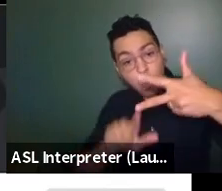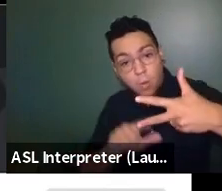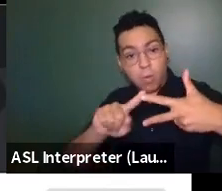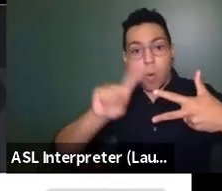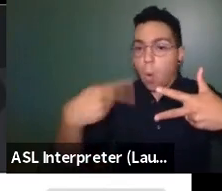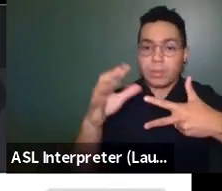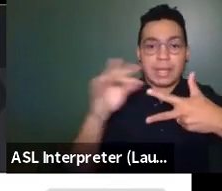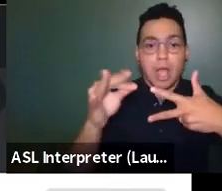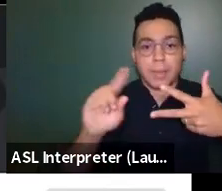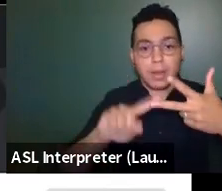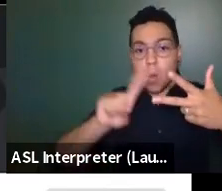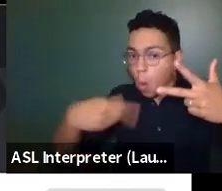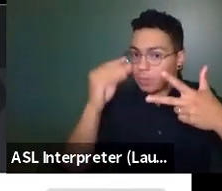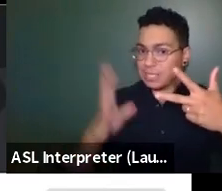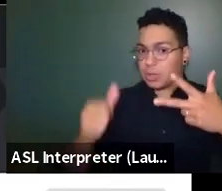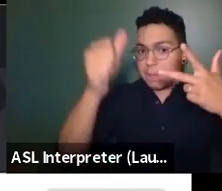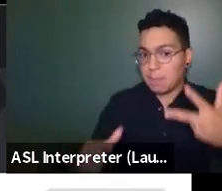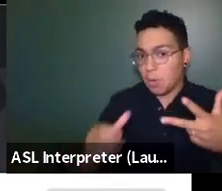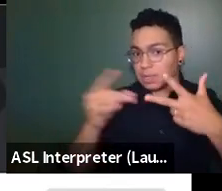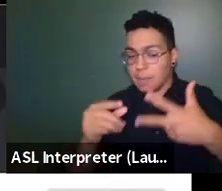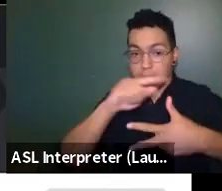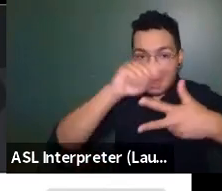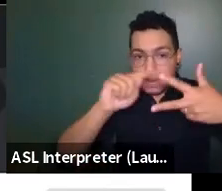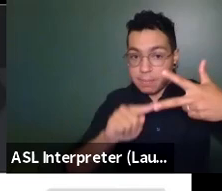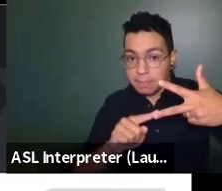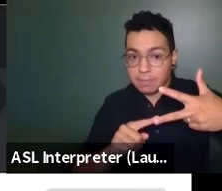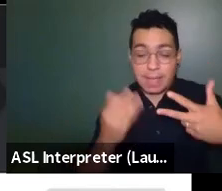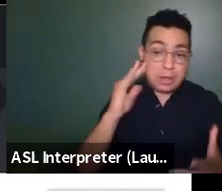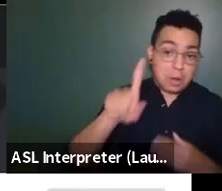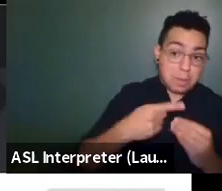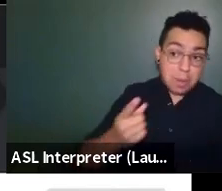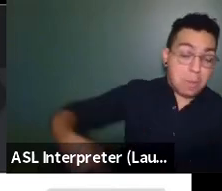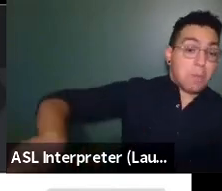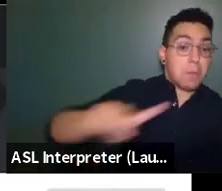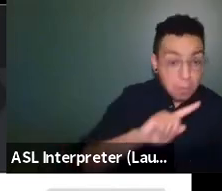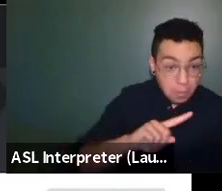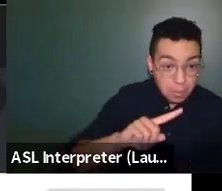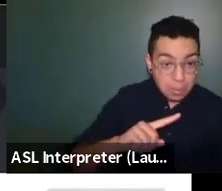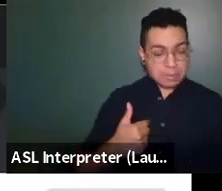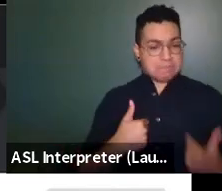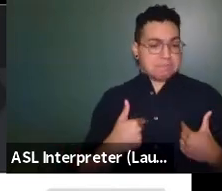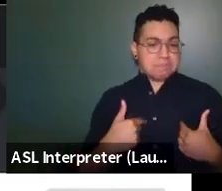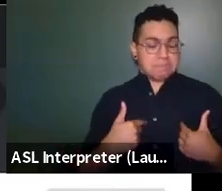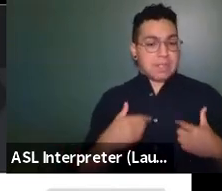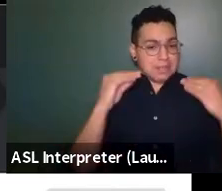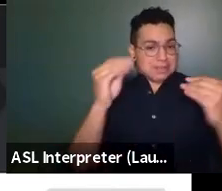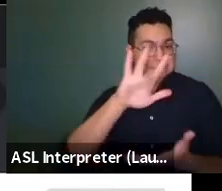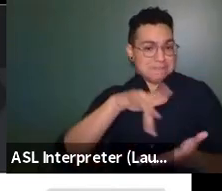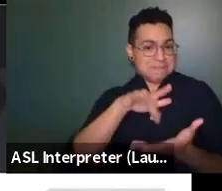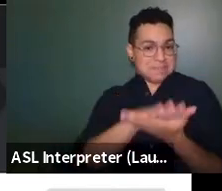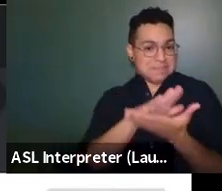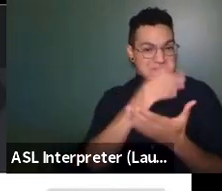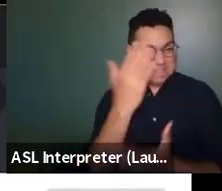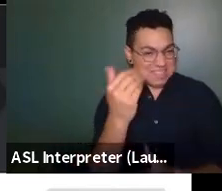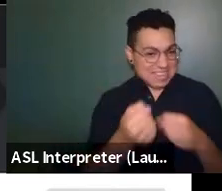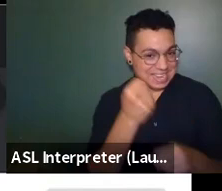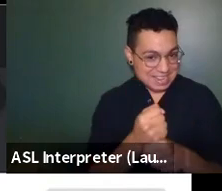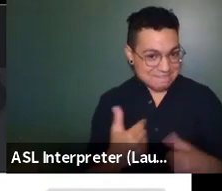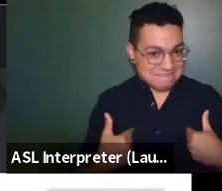ESD 112 - Katherine Livick: Or only teachers can post or comment. Now I don't know about everyone else but I taught middle school for 15 years and I am not inclined